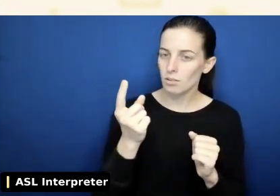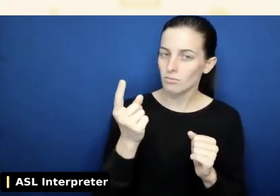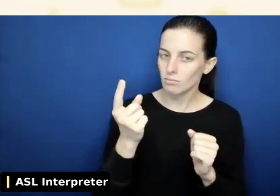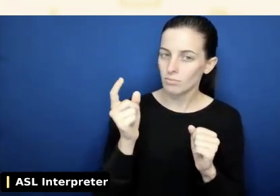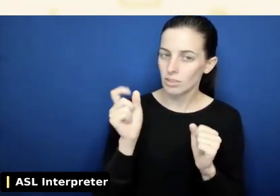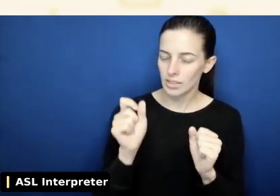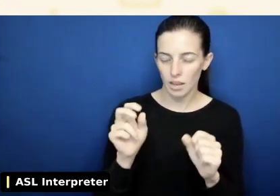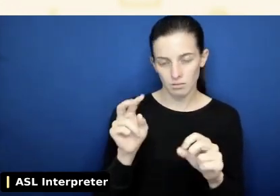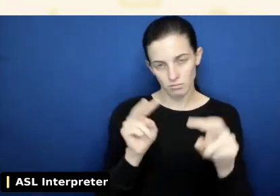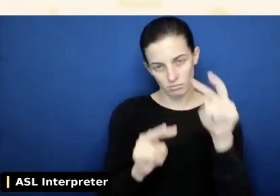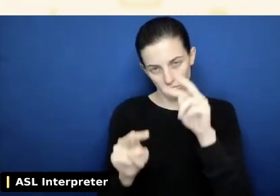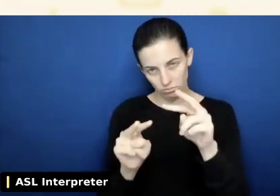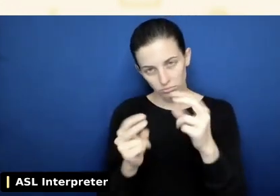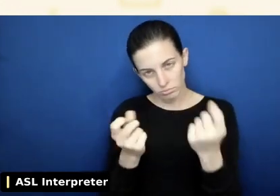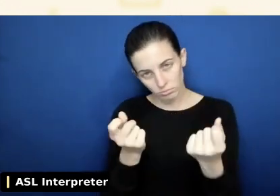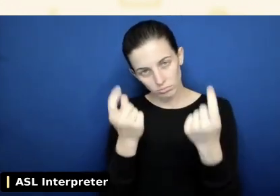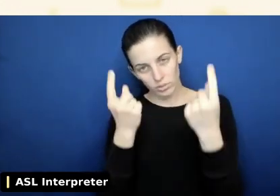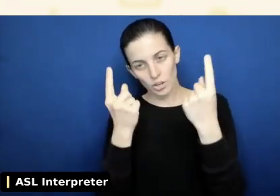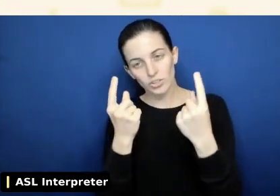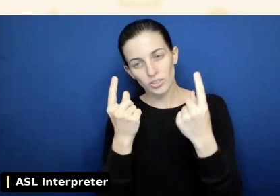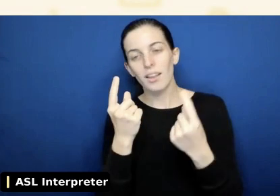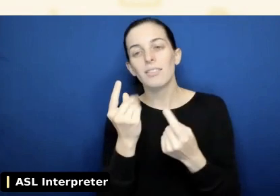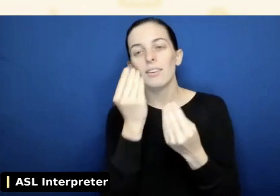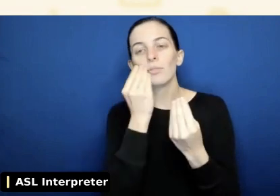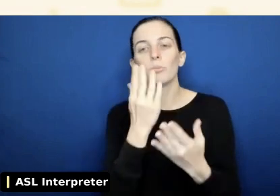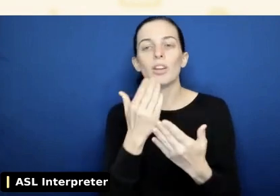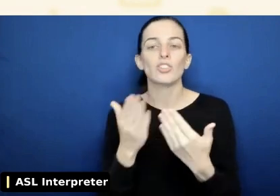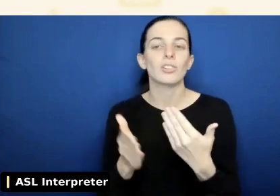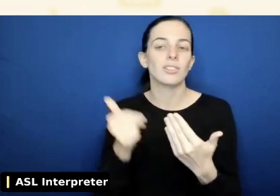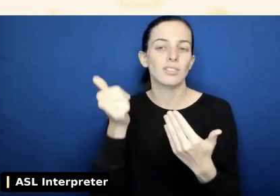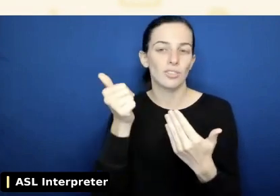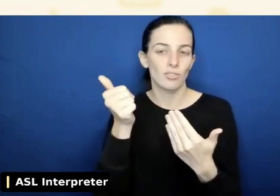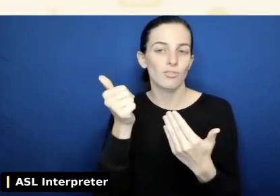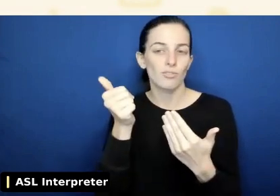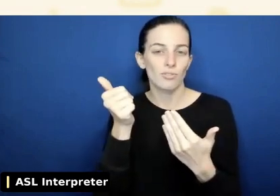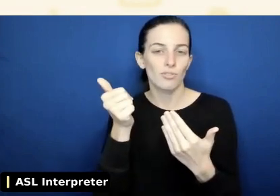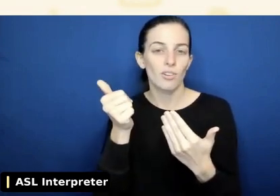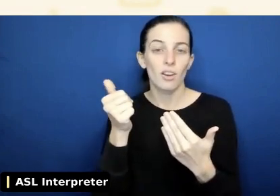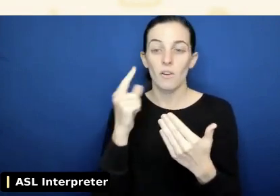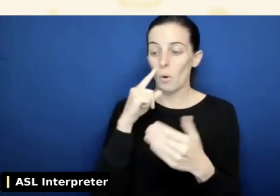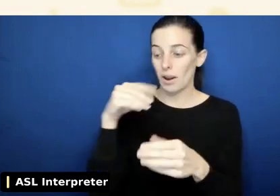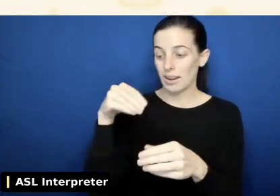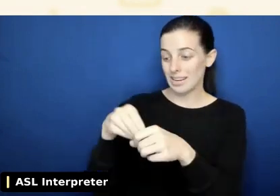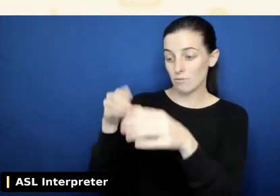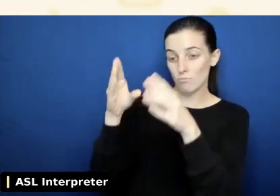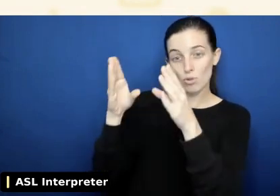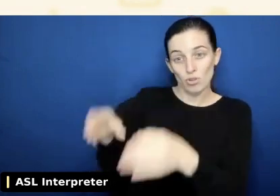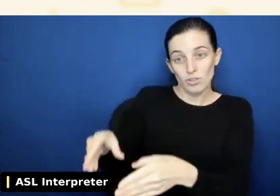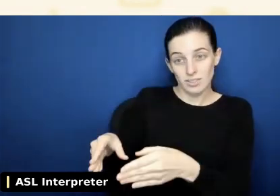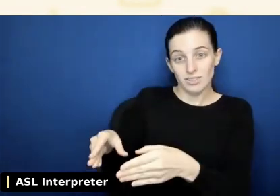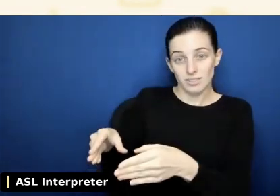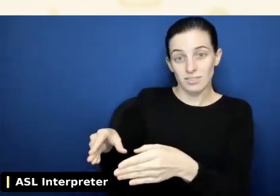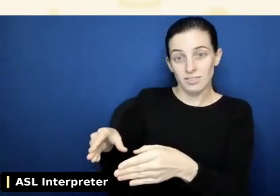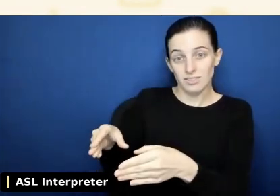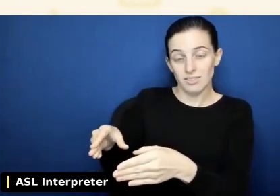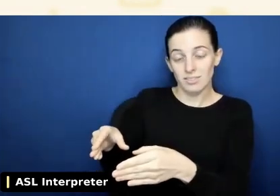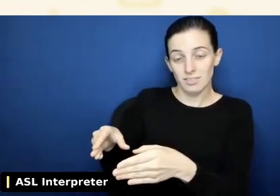the content much easier. For the in-person event, accommodation is the same.